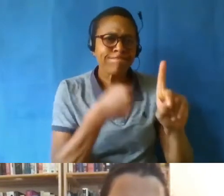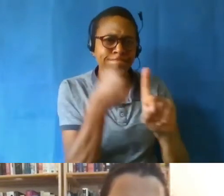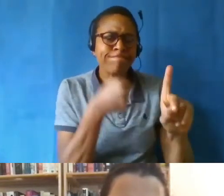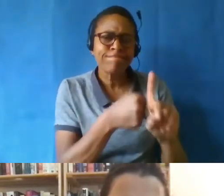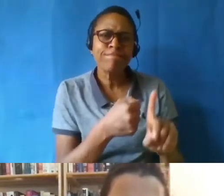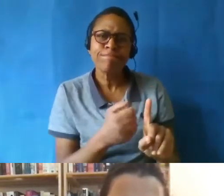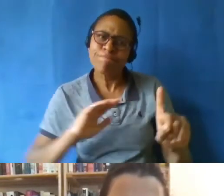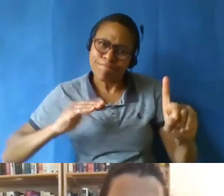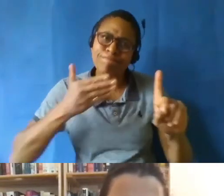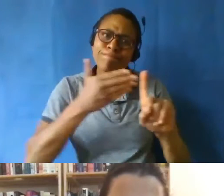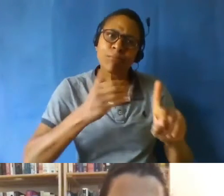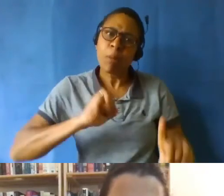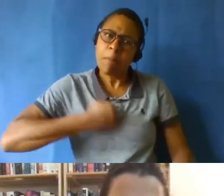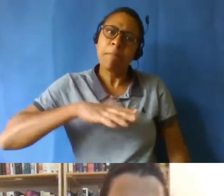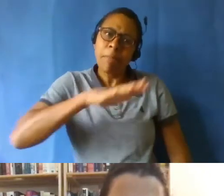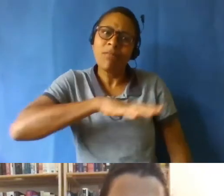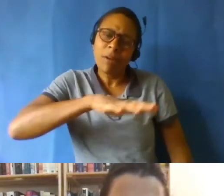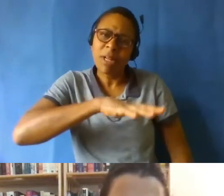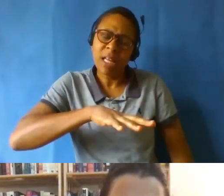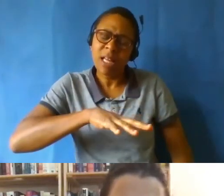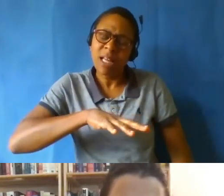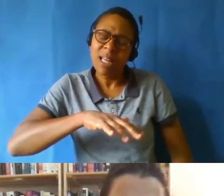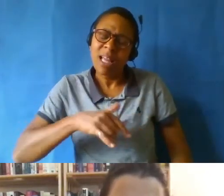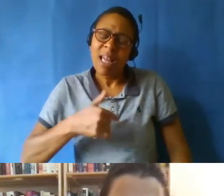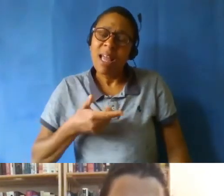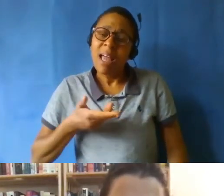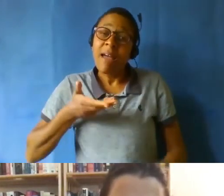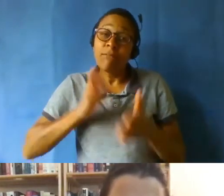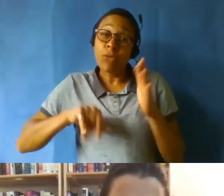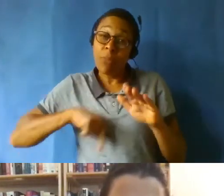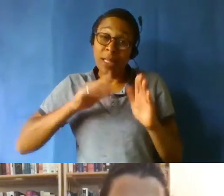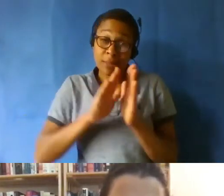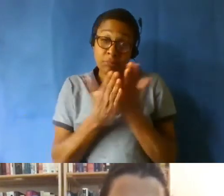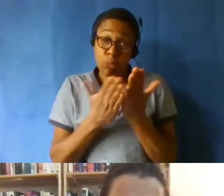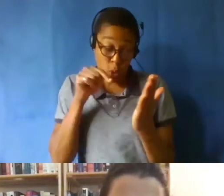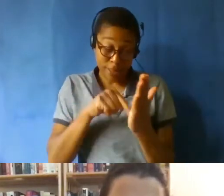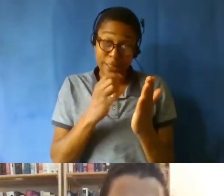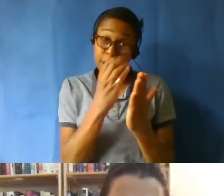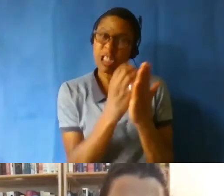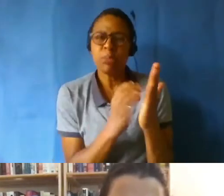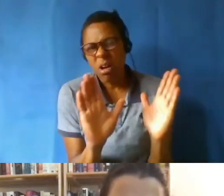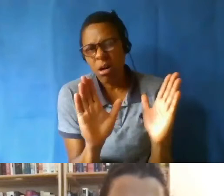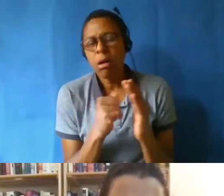the idea that we talk about generational attitudes towards mental health in a way